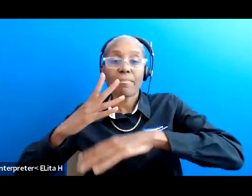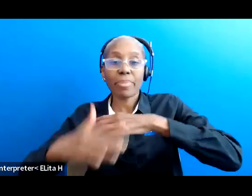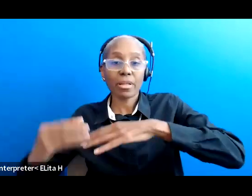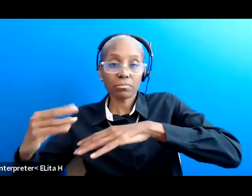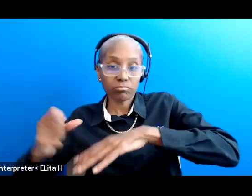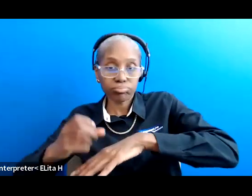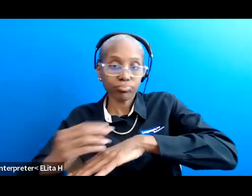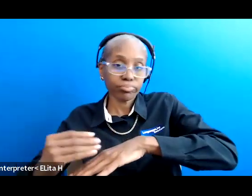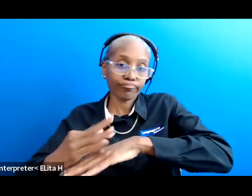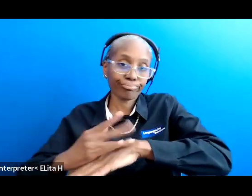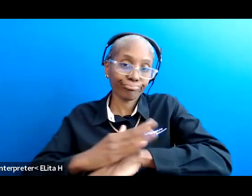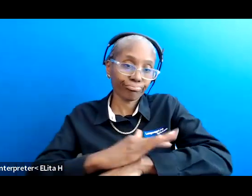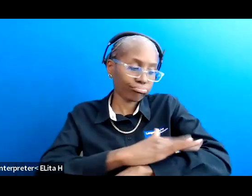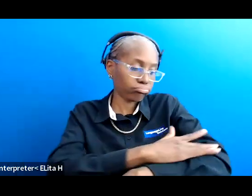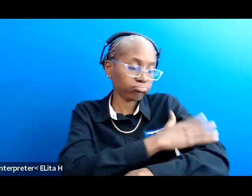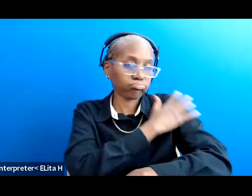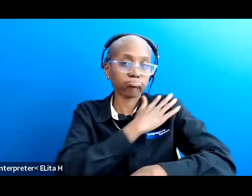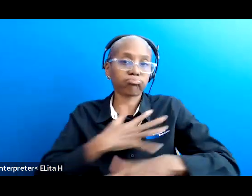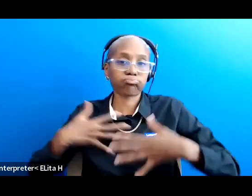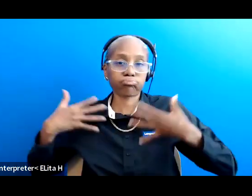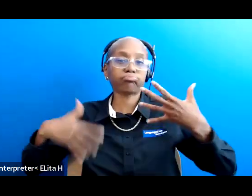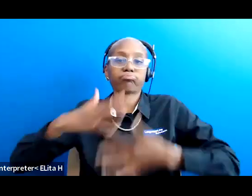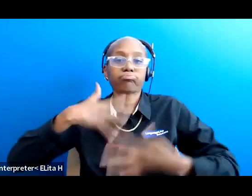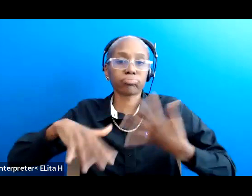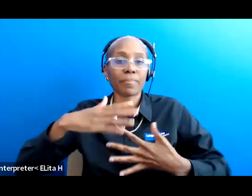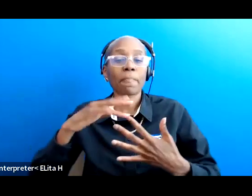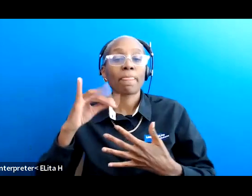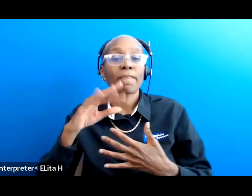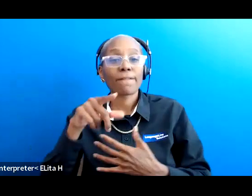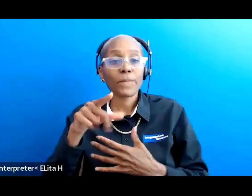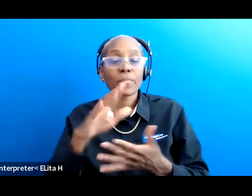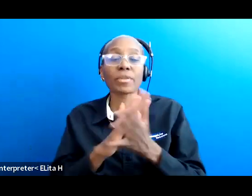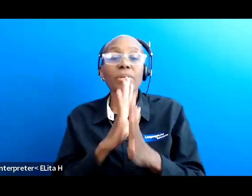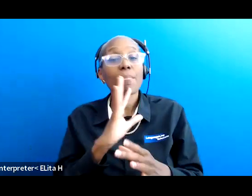So if those blood vessels, you have become older, and